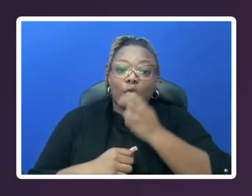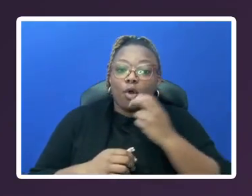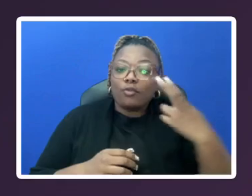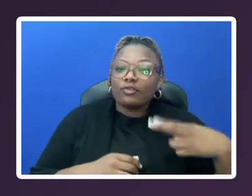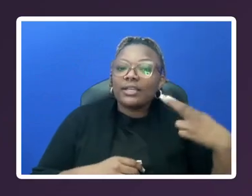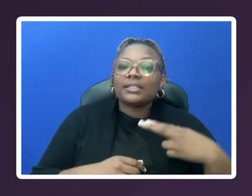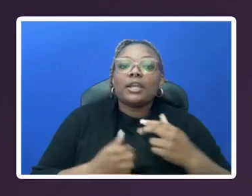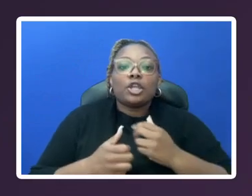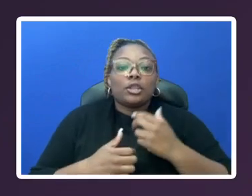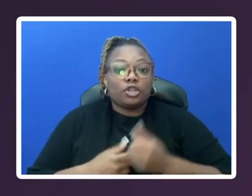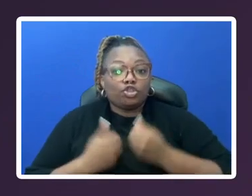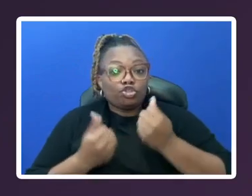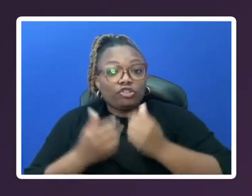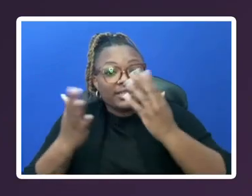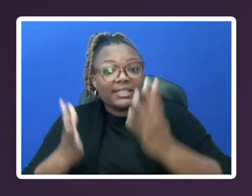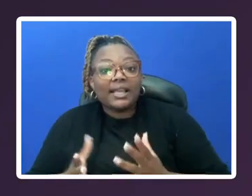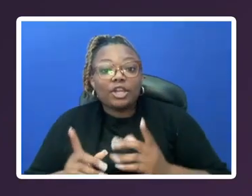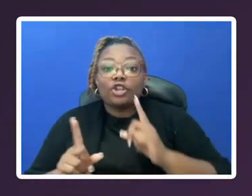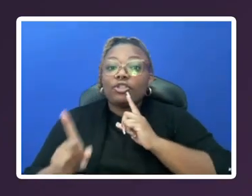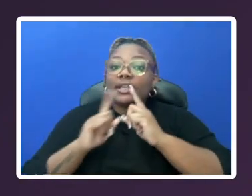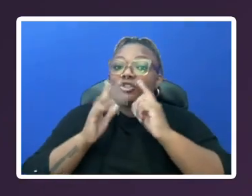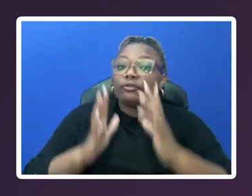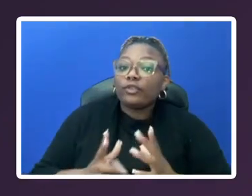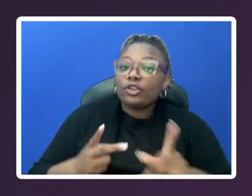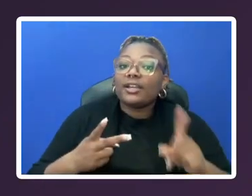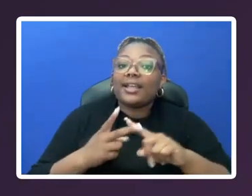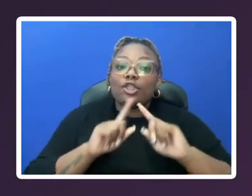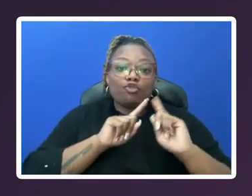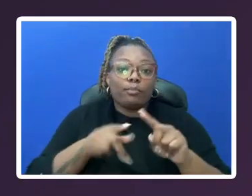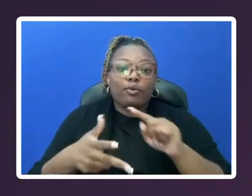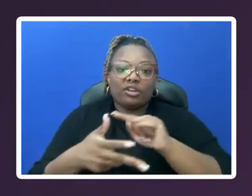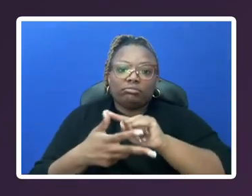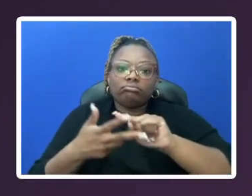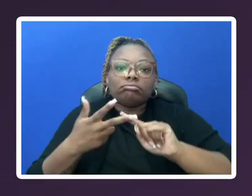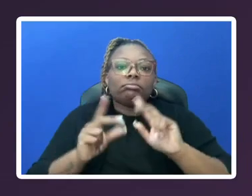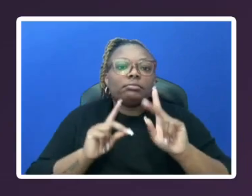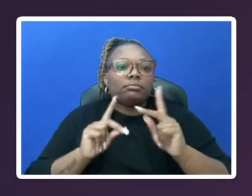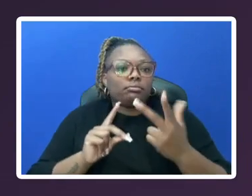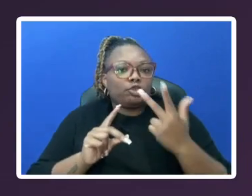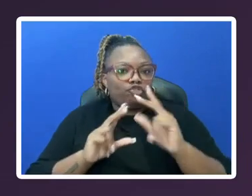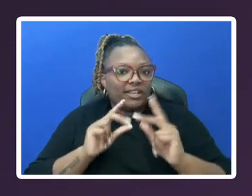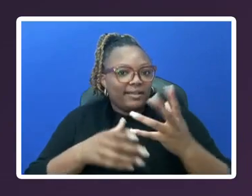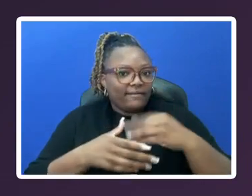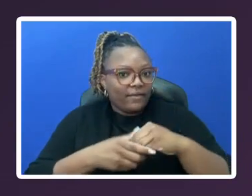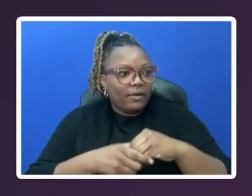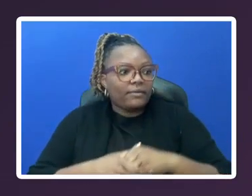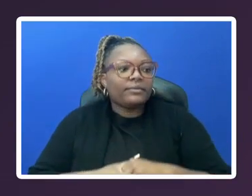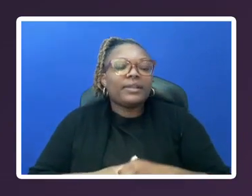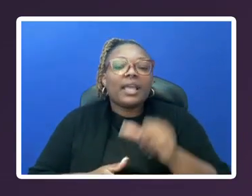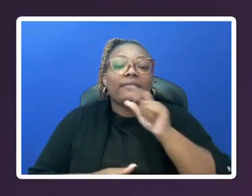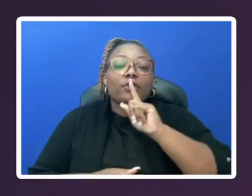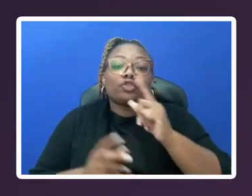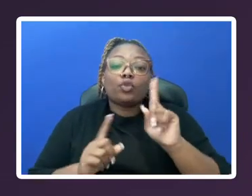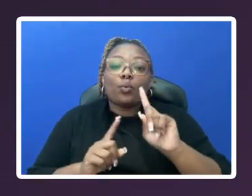the interviewer, and the recorder. If you're not sure where to start, you can always begin with